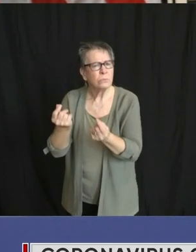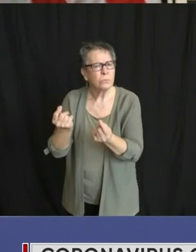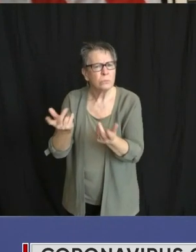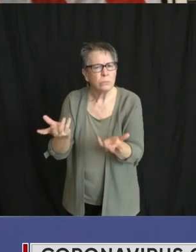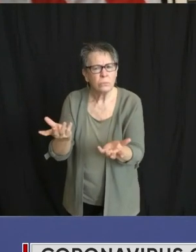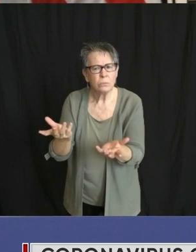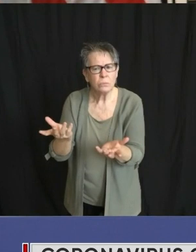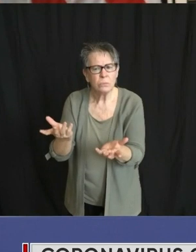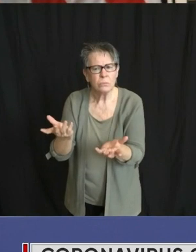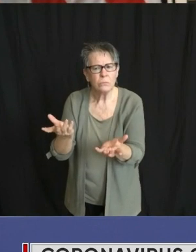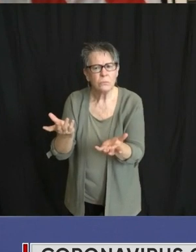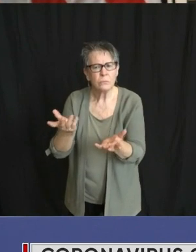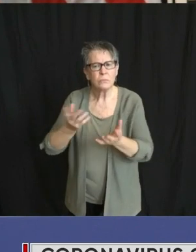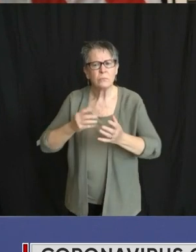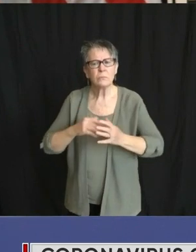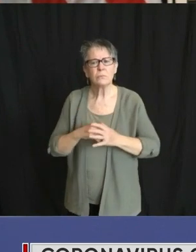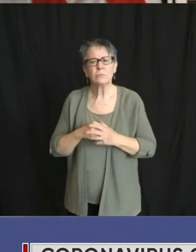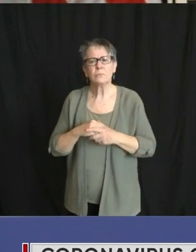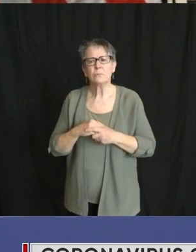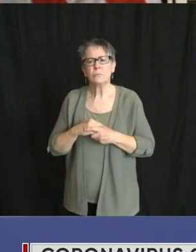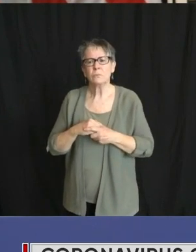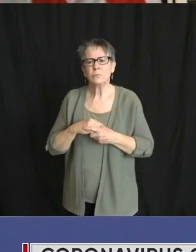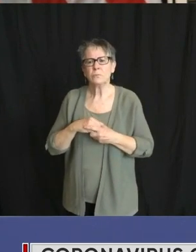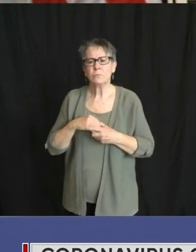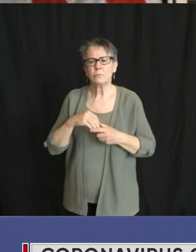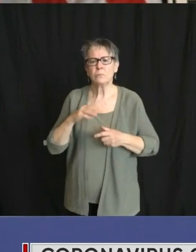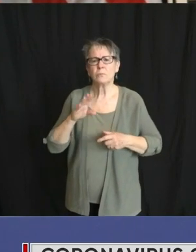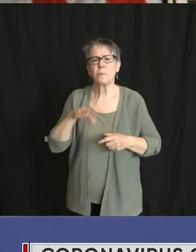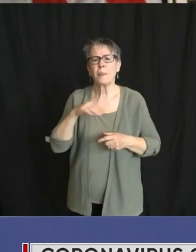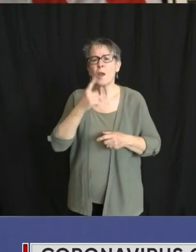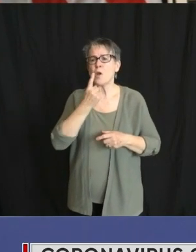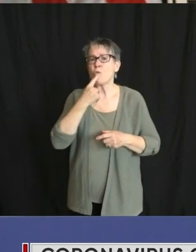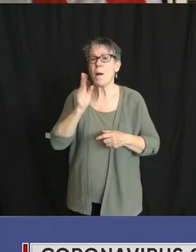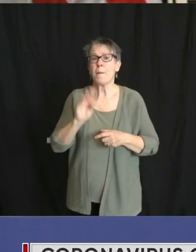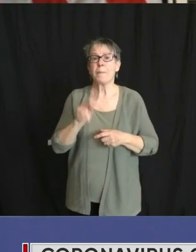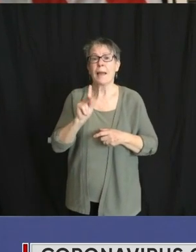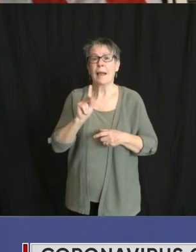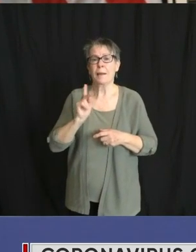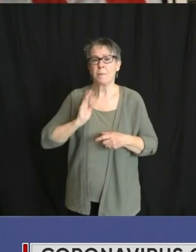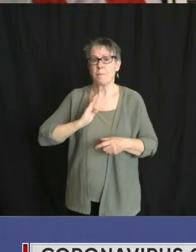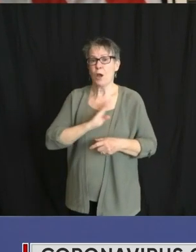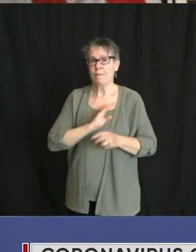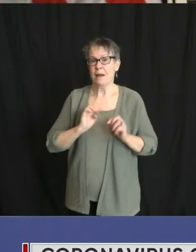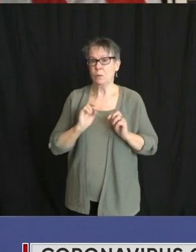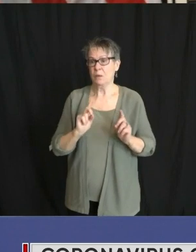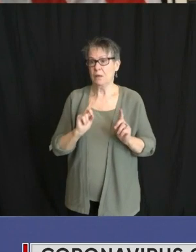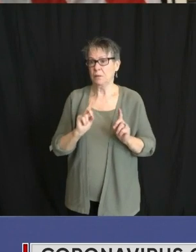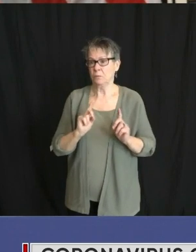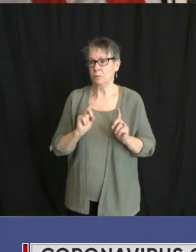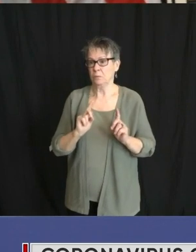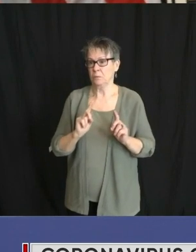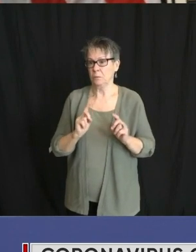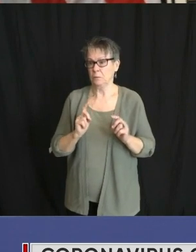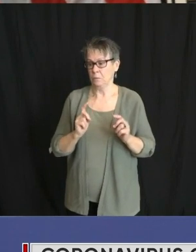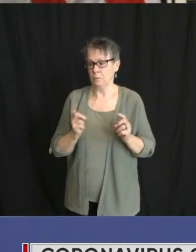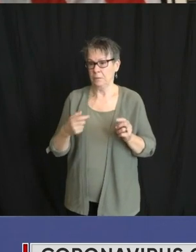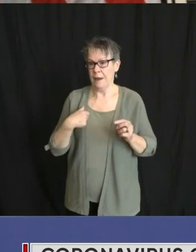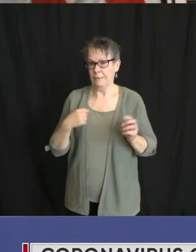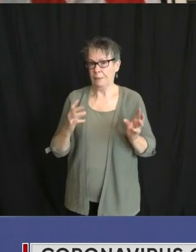EDUCATION PLANNED TO MEET IN PERSON TONIGHT BUT RECENTLY